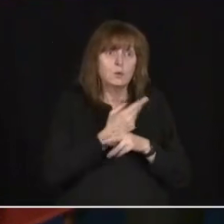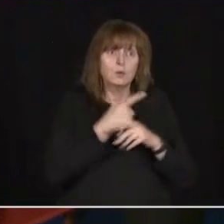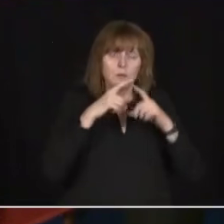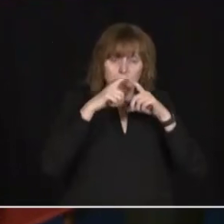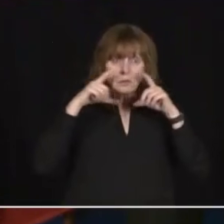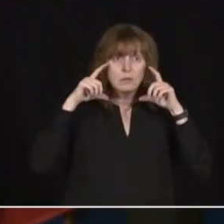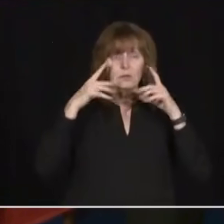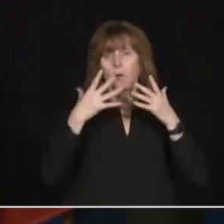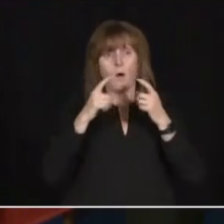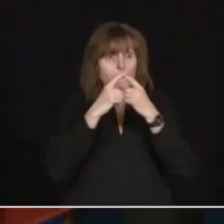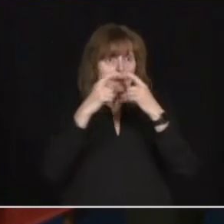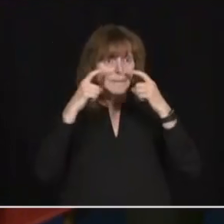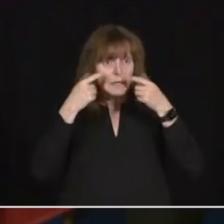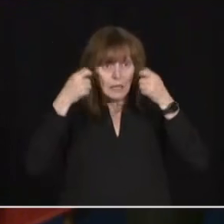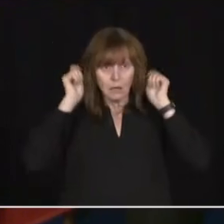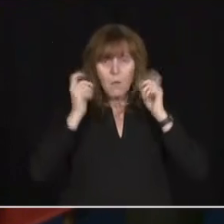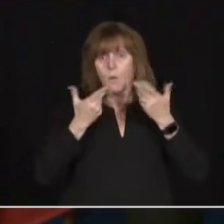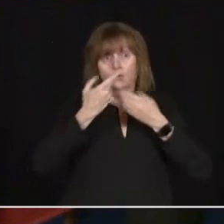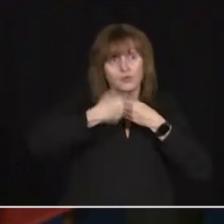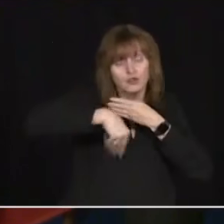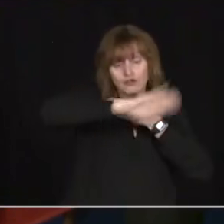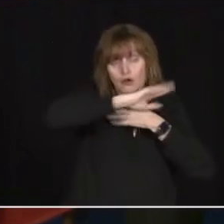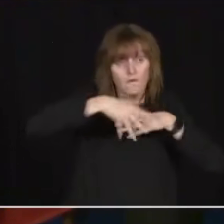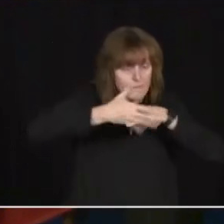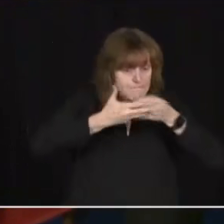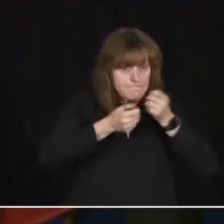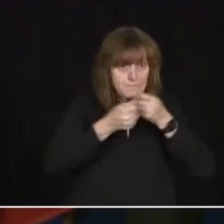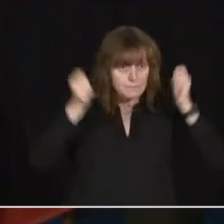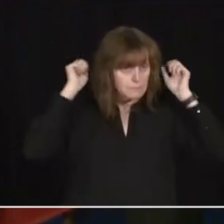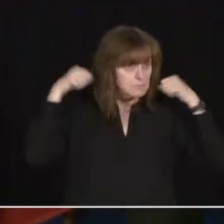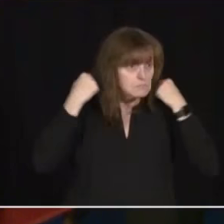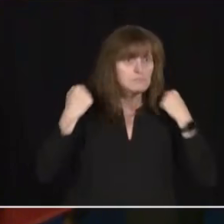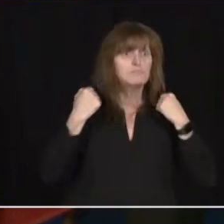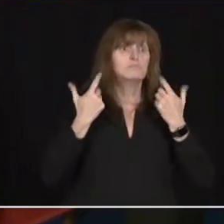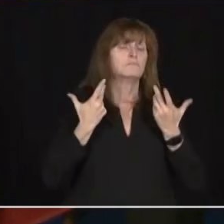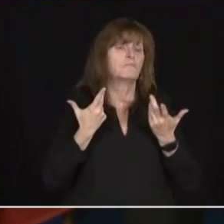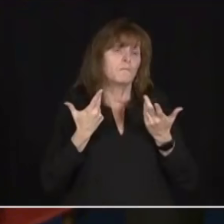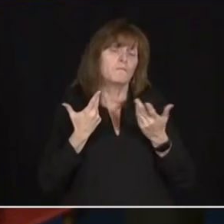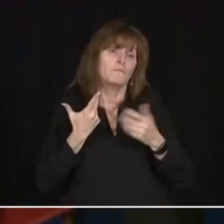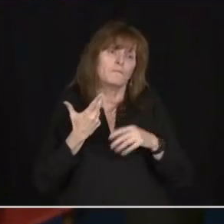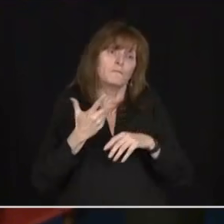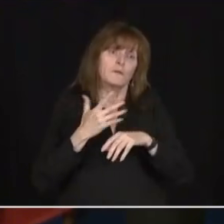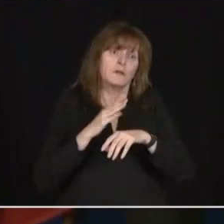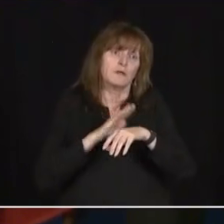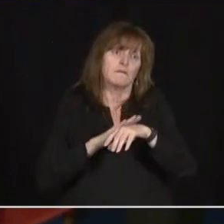to get PPE, surgical mask, then I'd advice doing that, especially in a